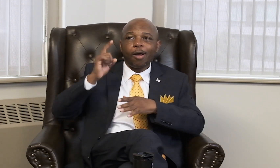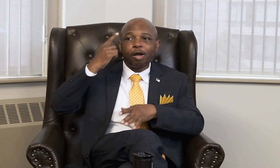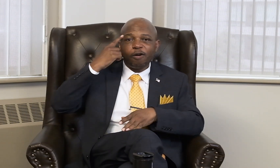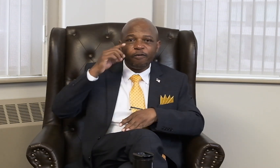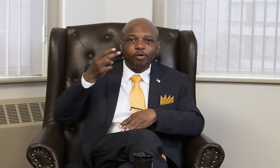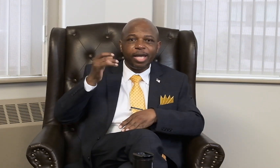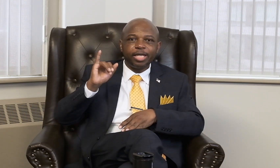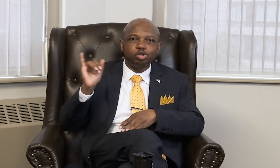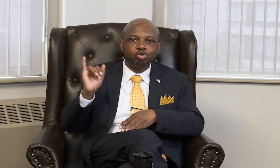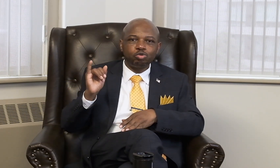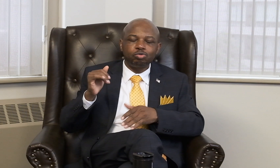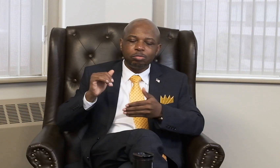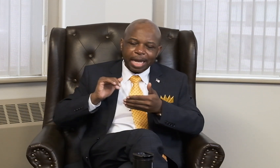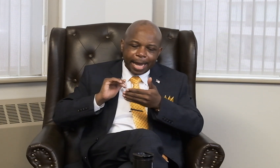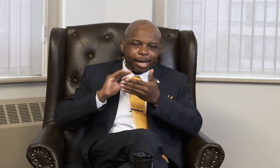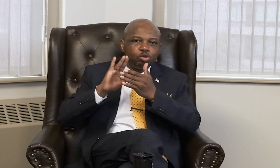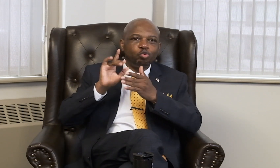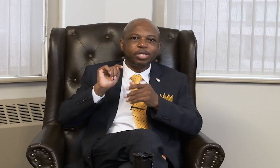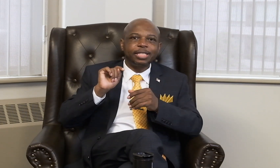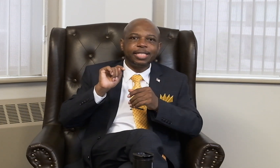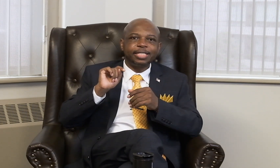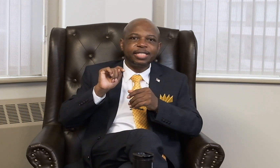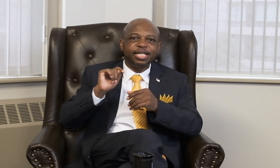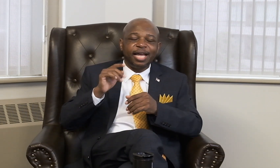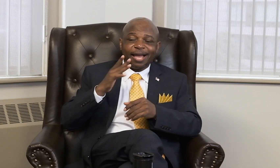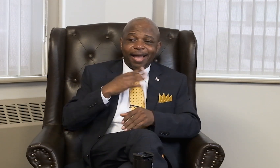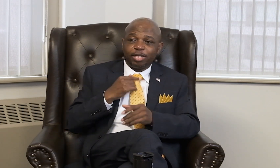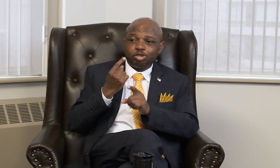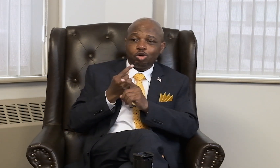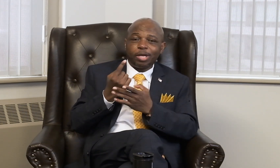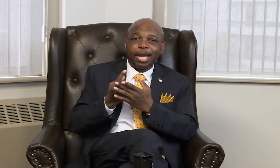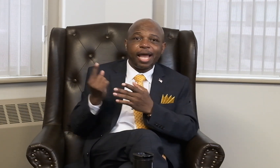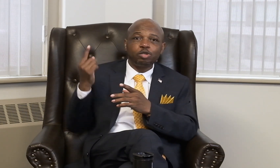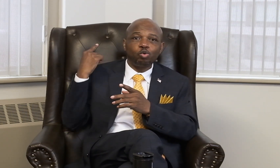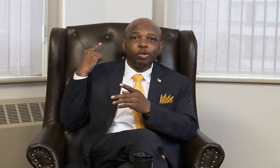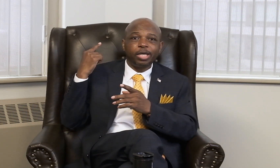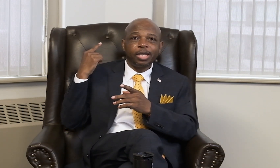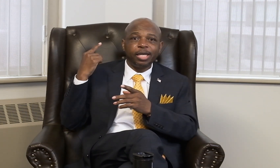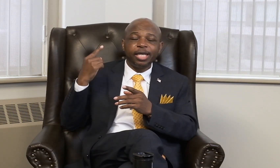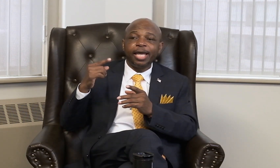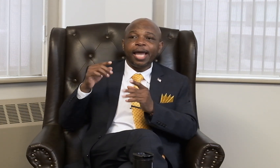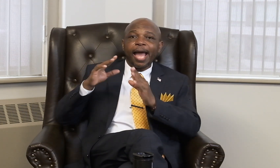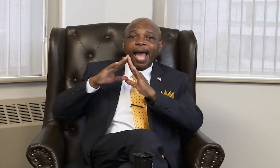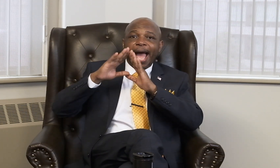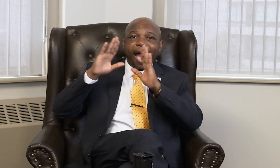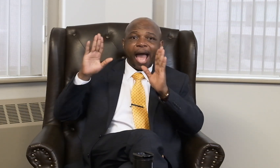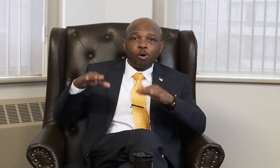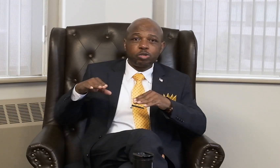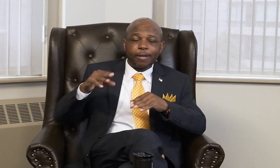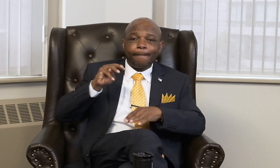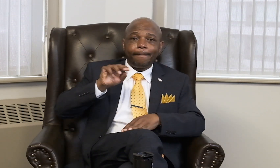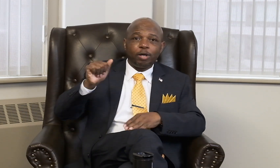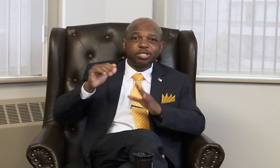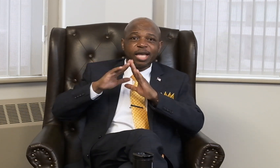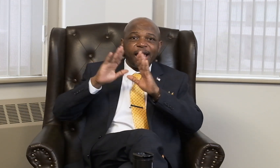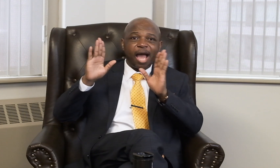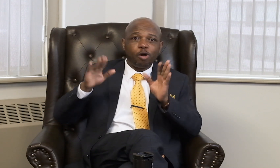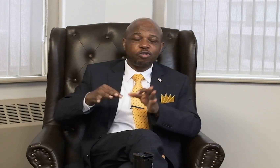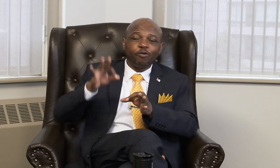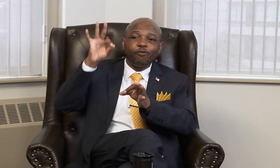am thrilled that Governor Healey is addressing this matter head on. Just last week, The House